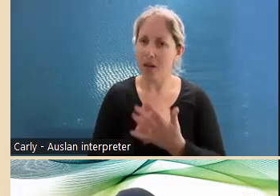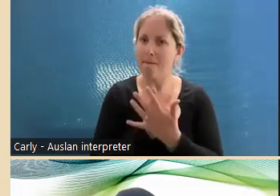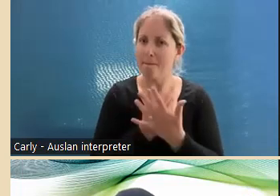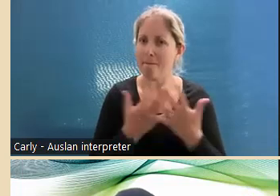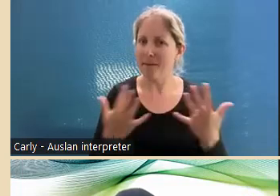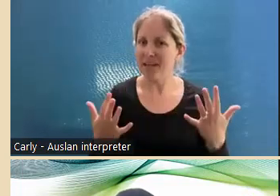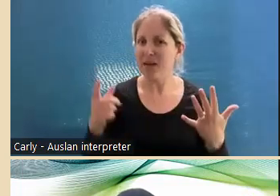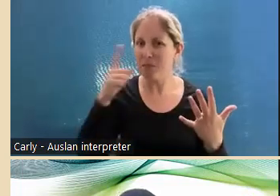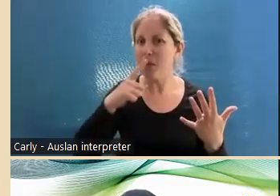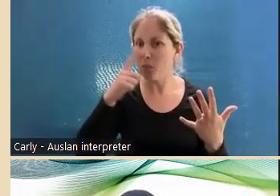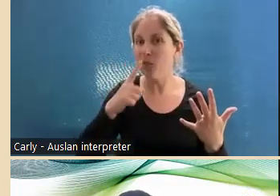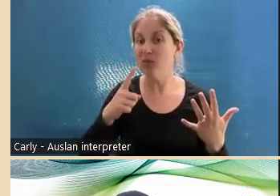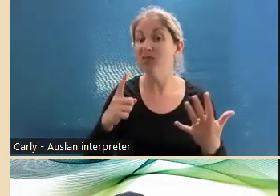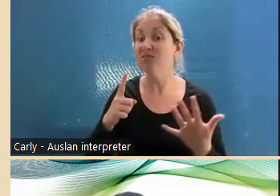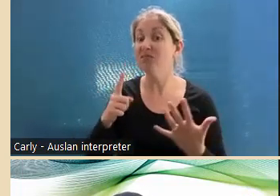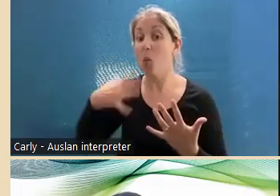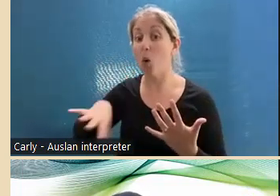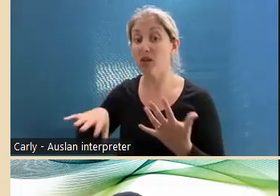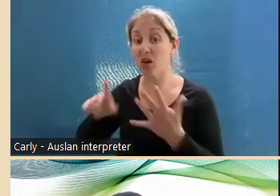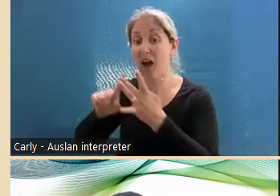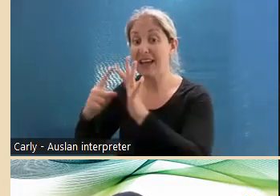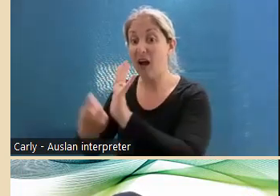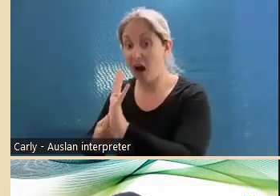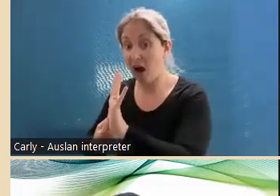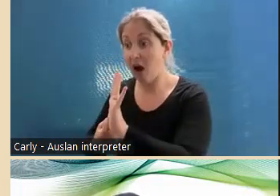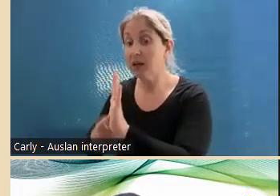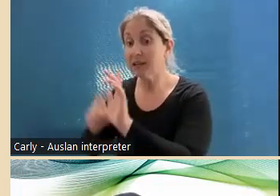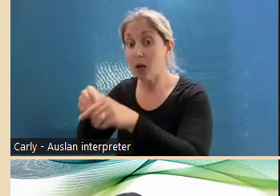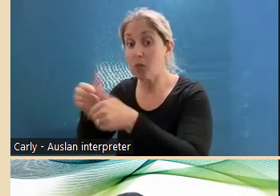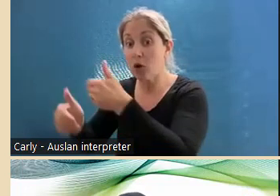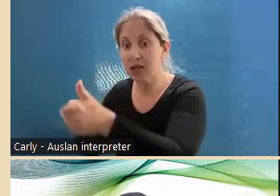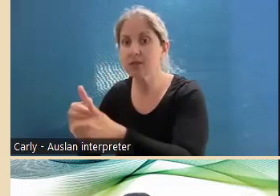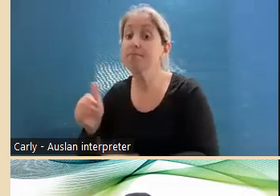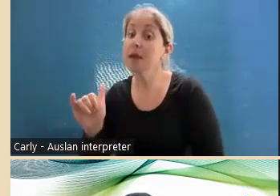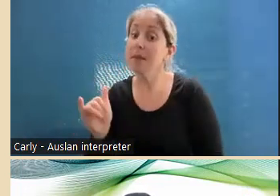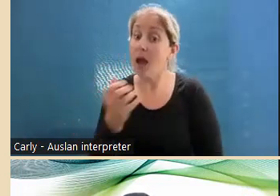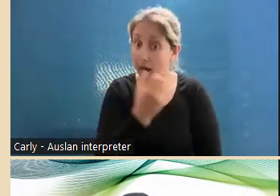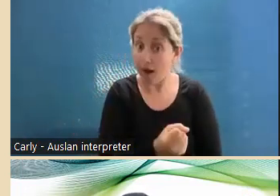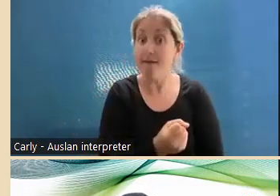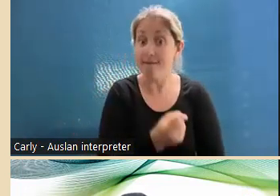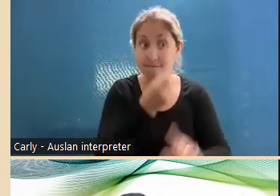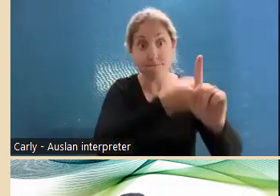already have an advocate assisting them already, particularly if their dispute with the NDIA